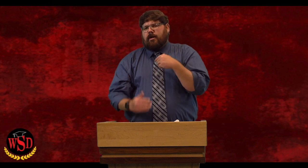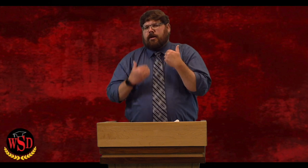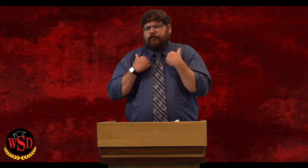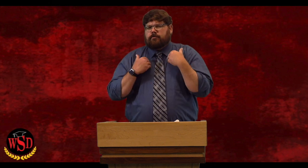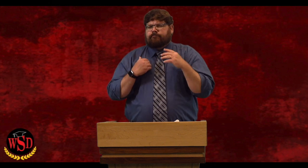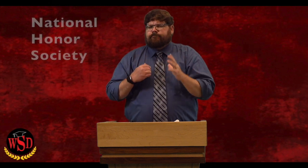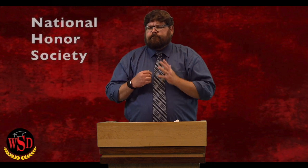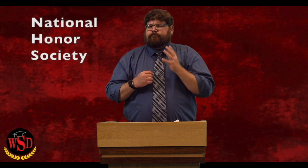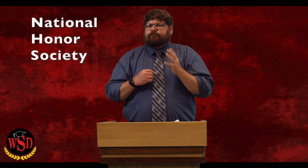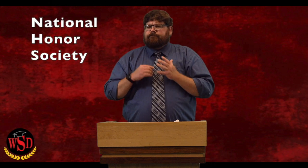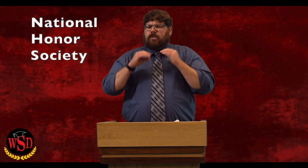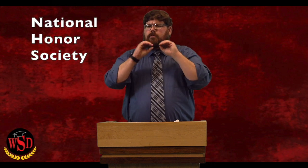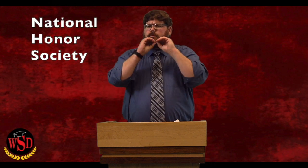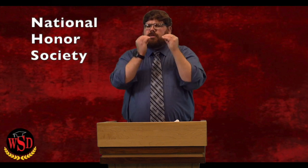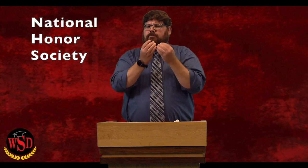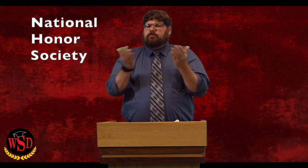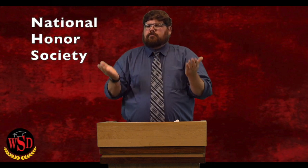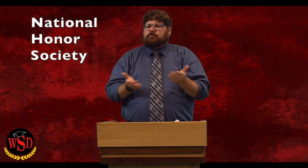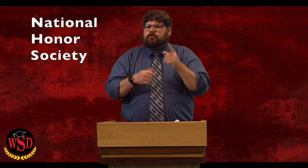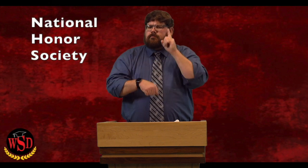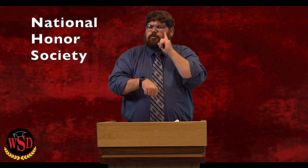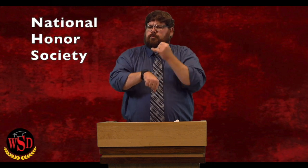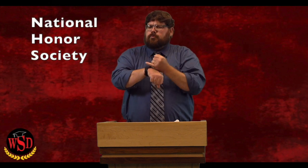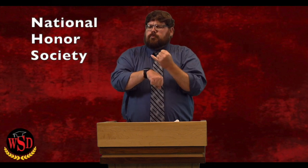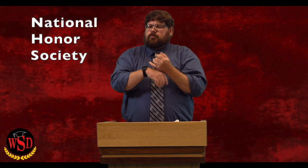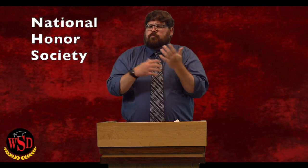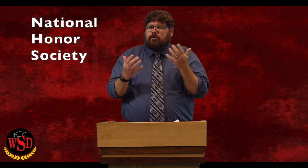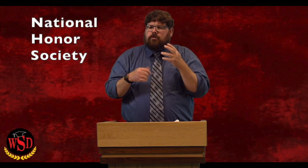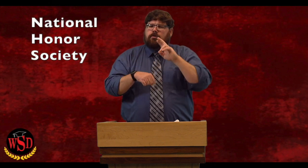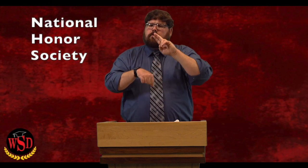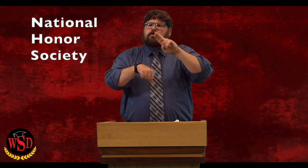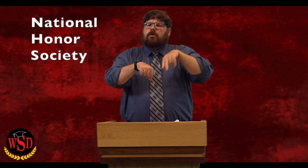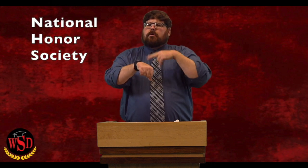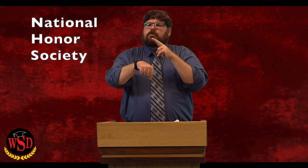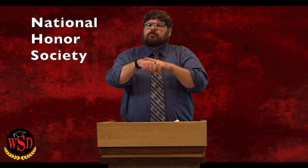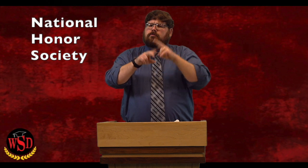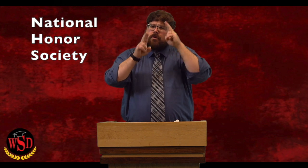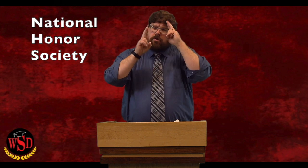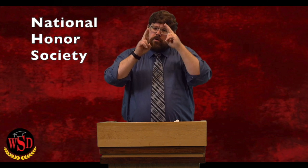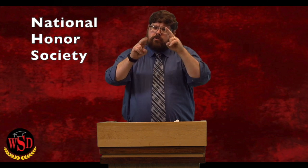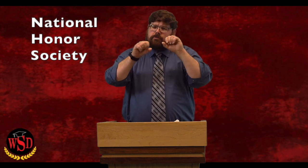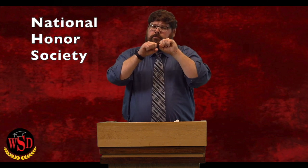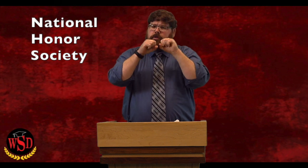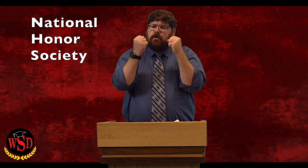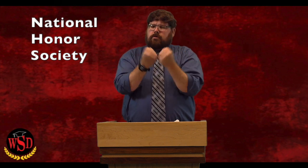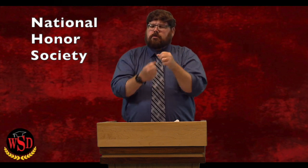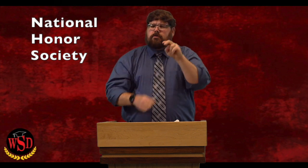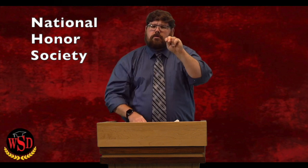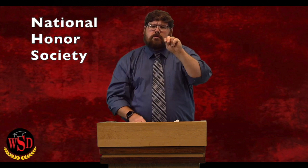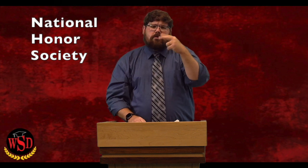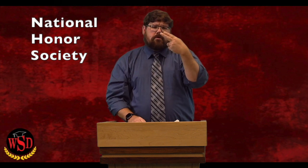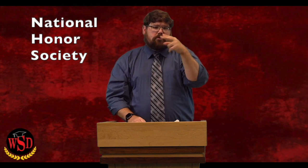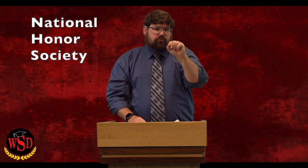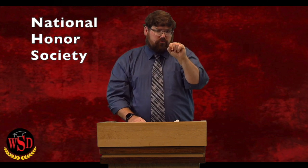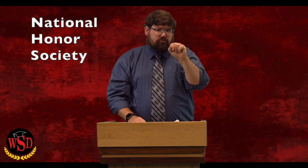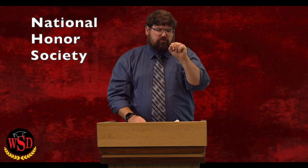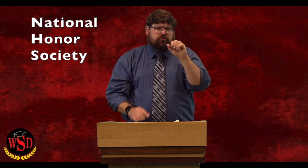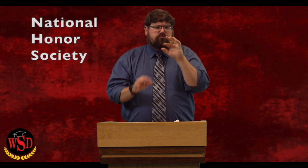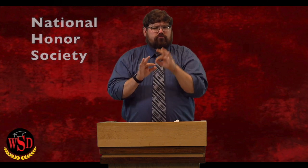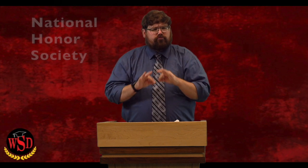We have a formal organization at the school called National Honor Society (NHS).